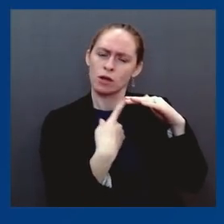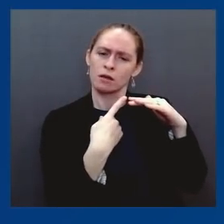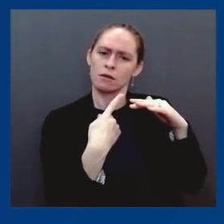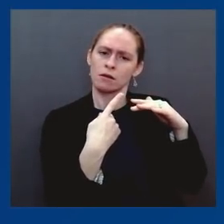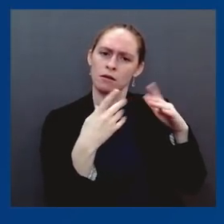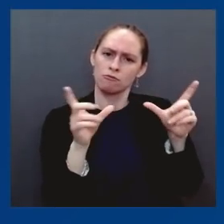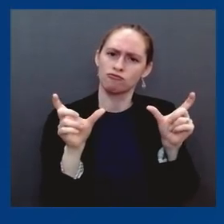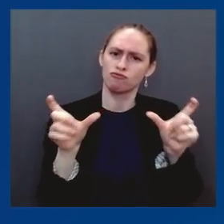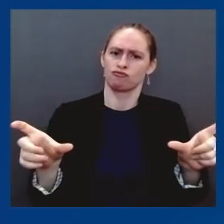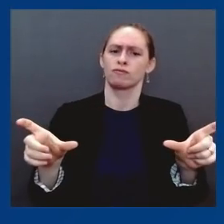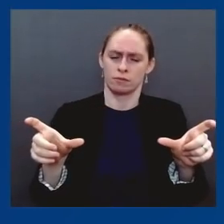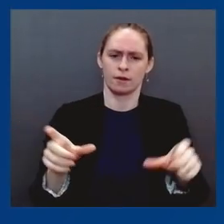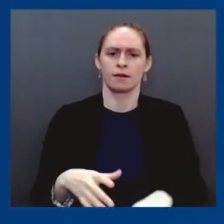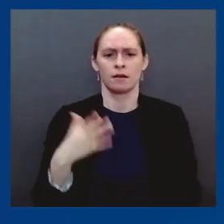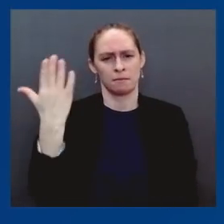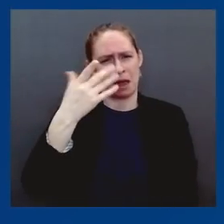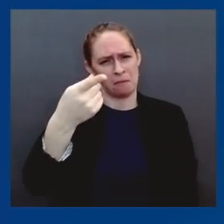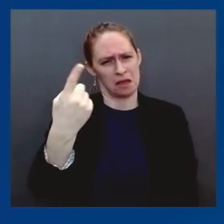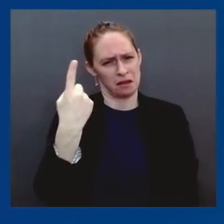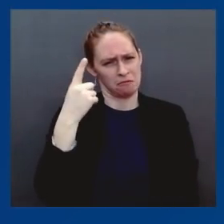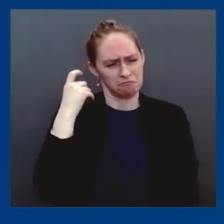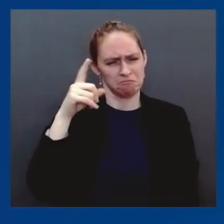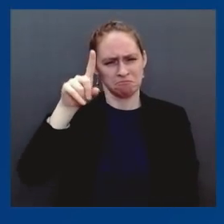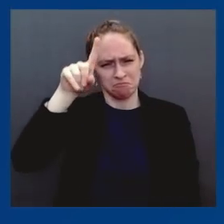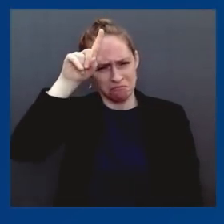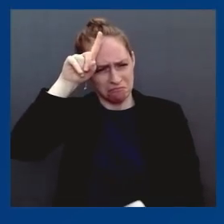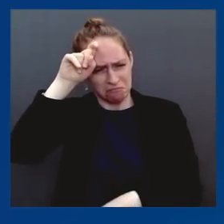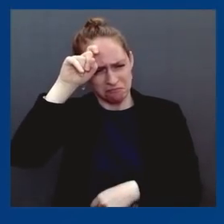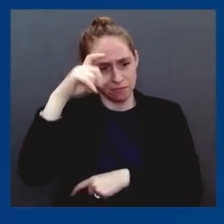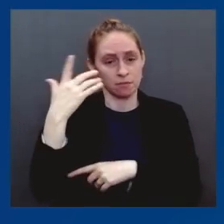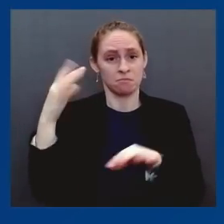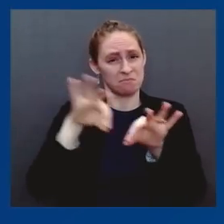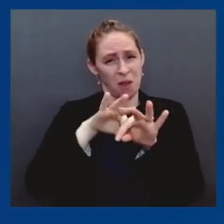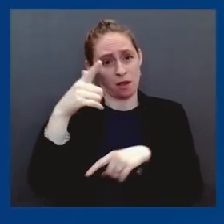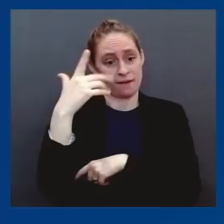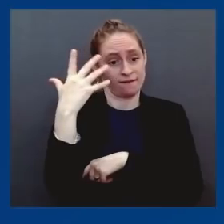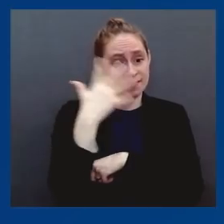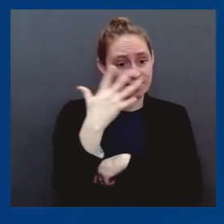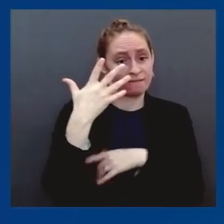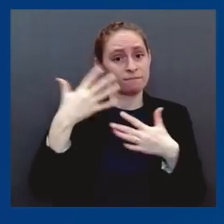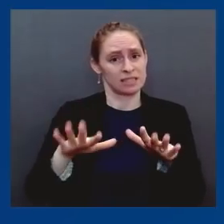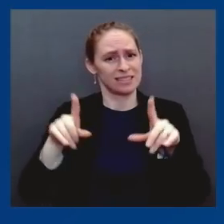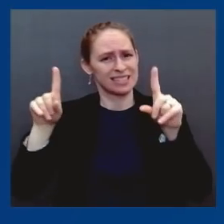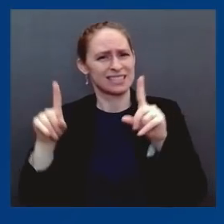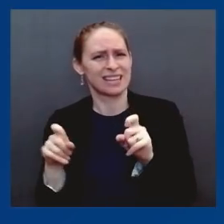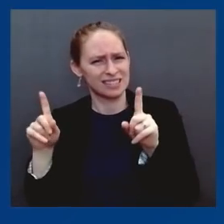We know that PCR testing would not be helpful in this setting, as people can remain PCR positive